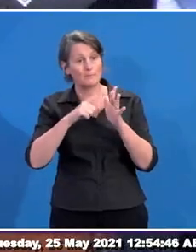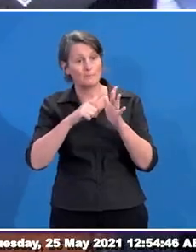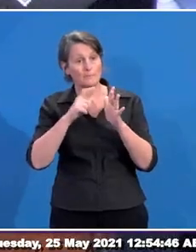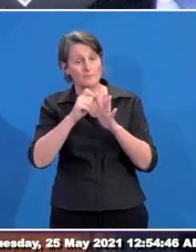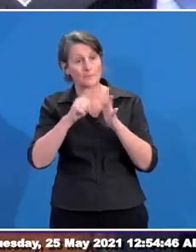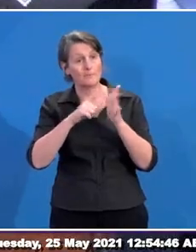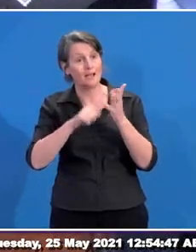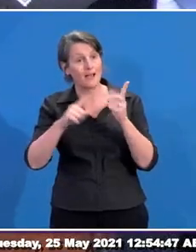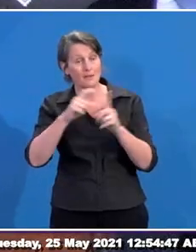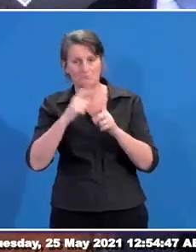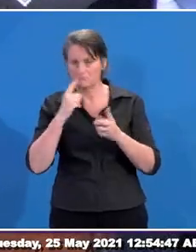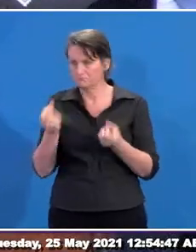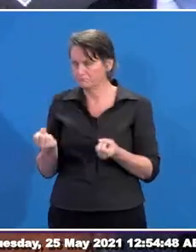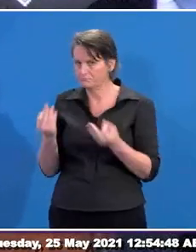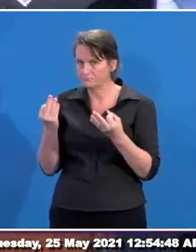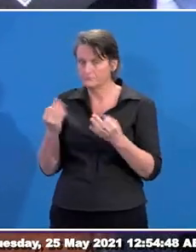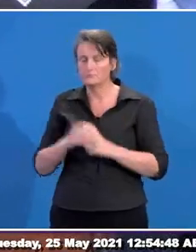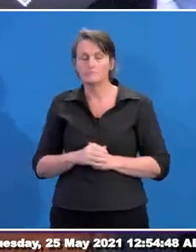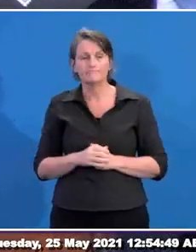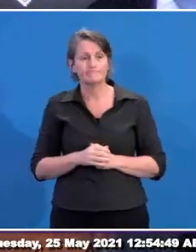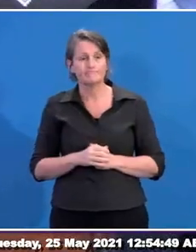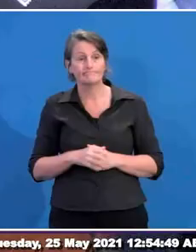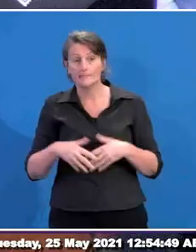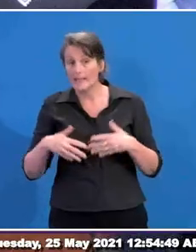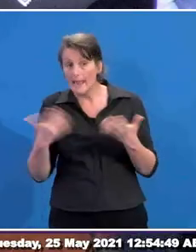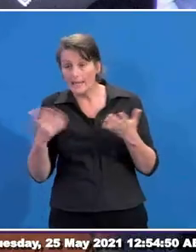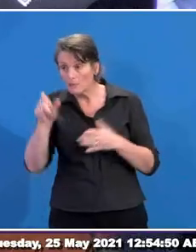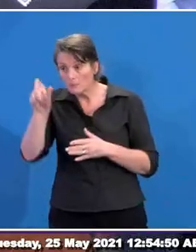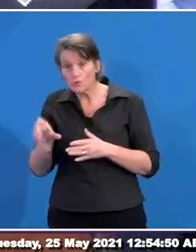Did anyone from Sunnyfield talk to you after the court case